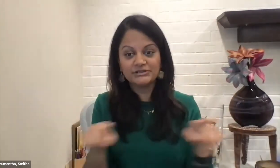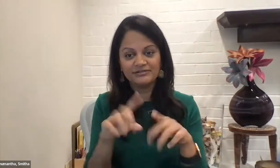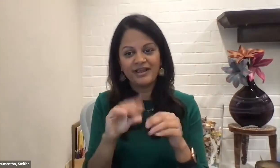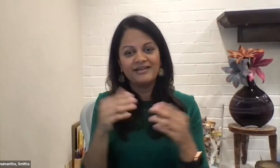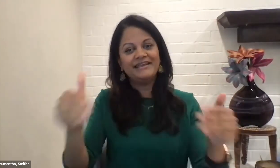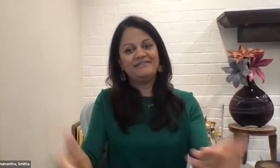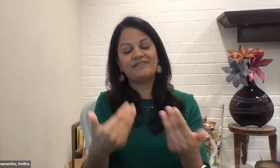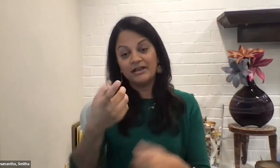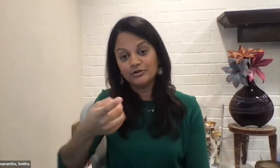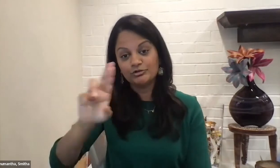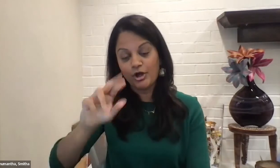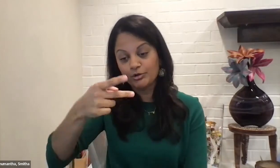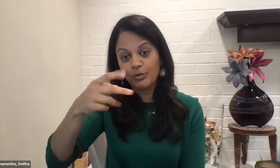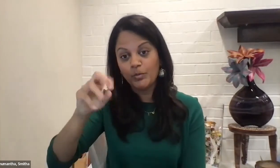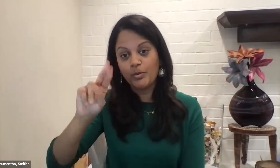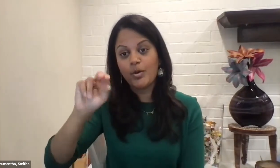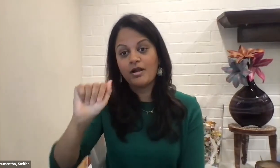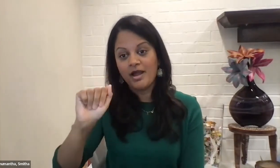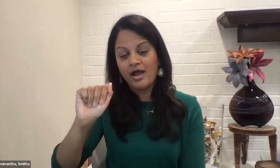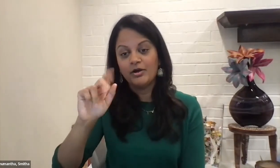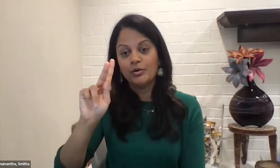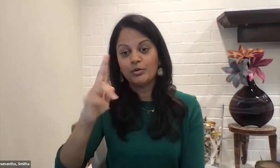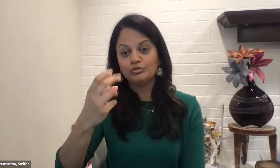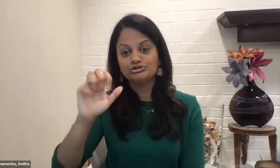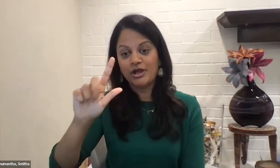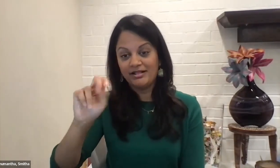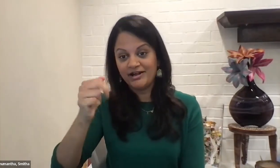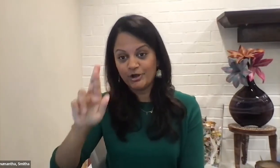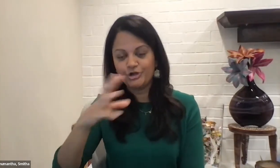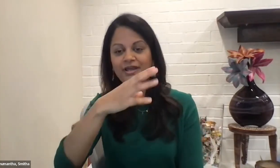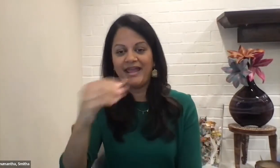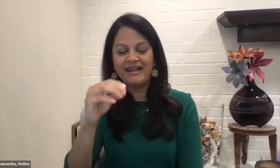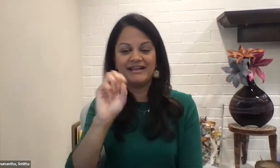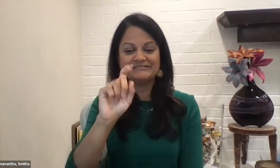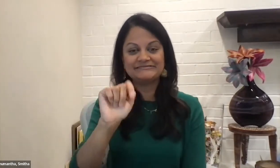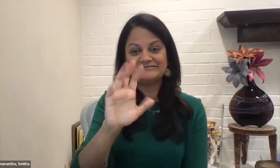I would like to invite Dr. Poorna Kushalnagar